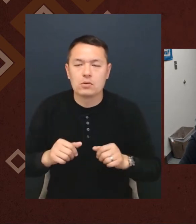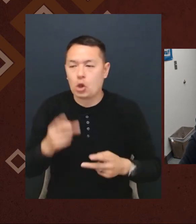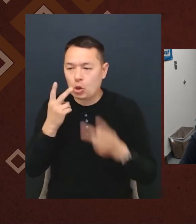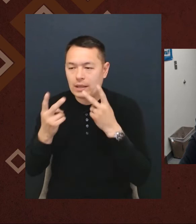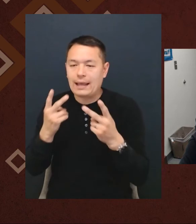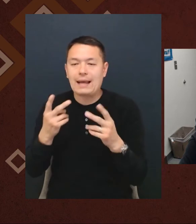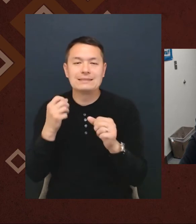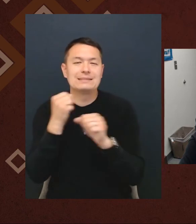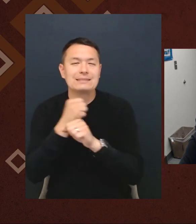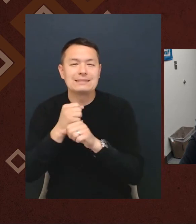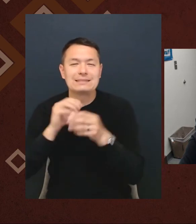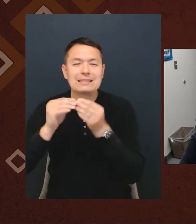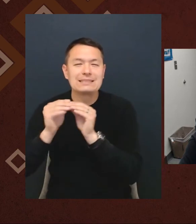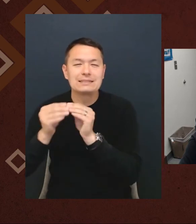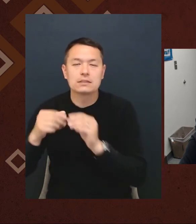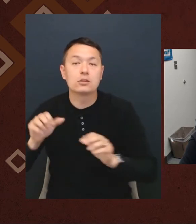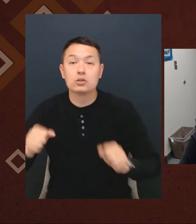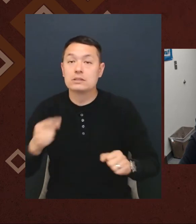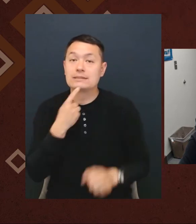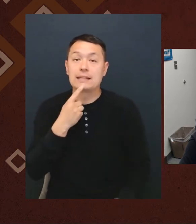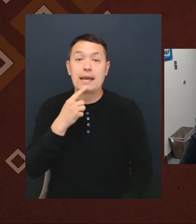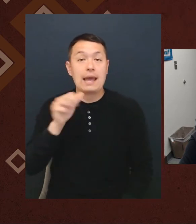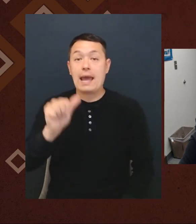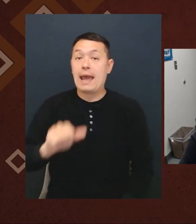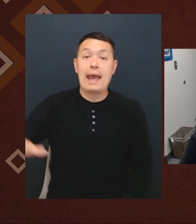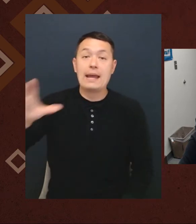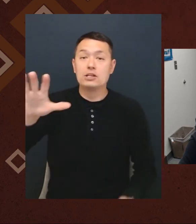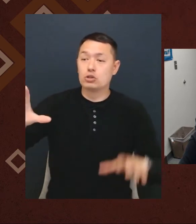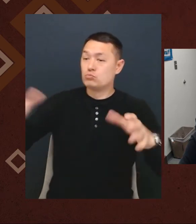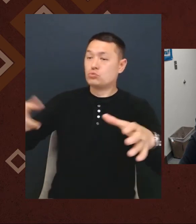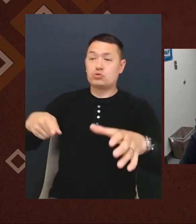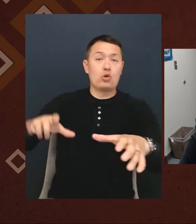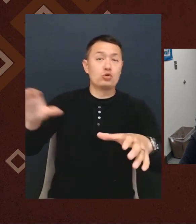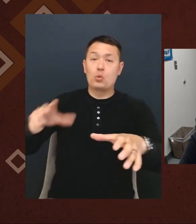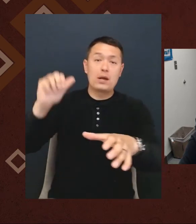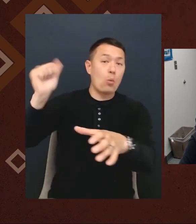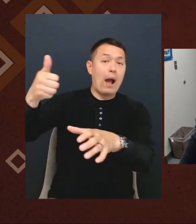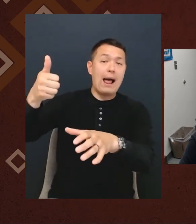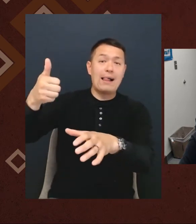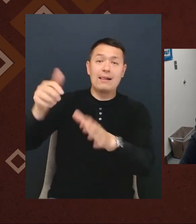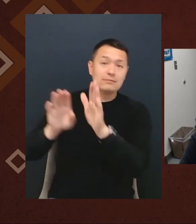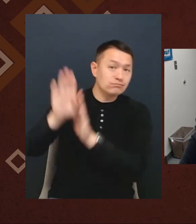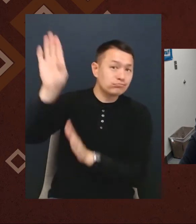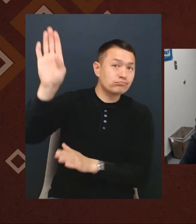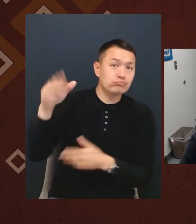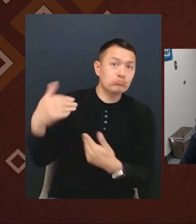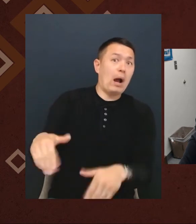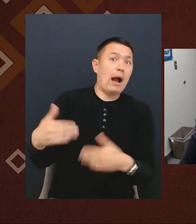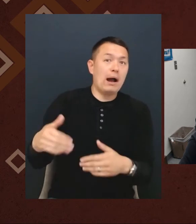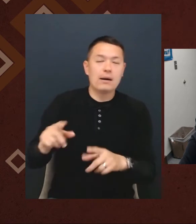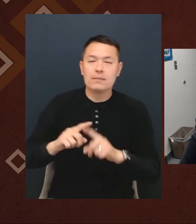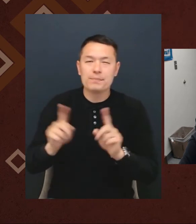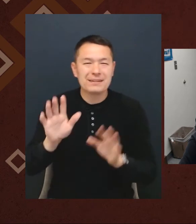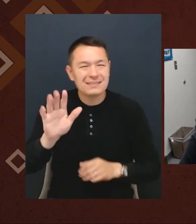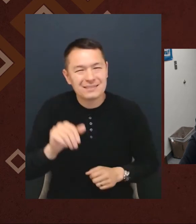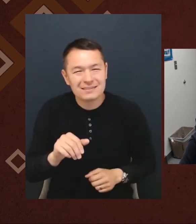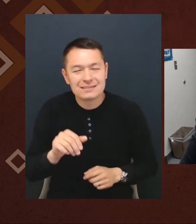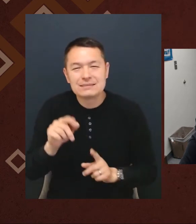they could lump Asians and say while they're doing well. But even in specific ethnic groups,